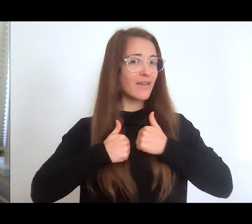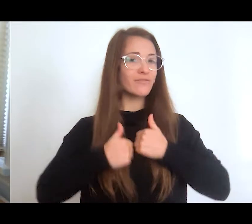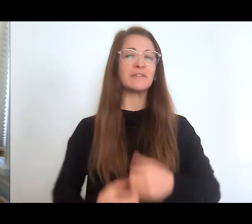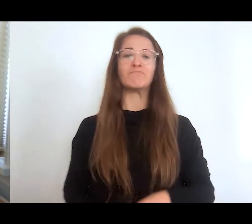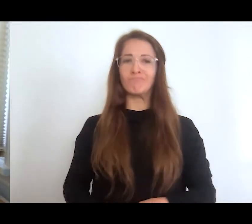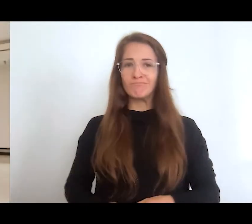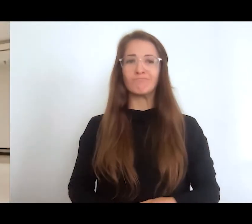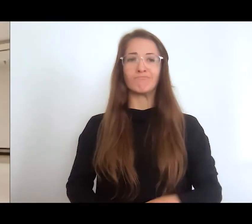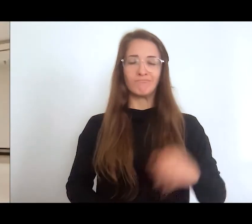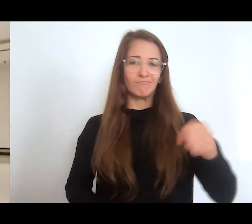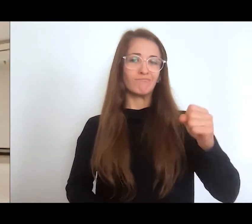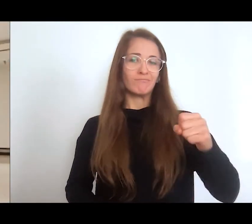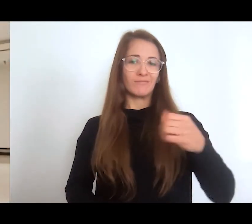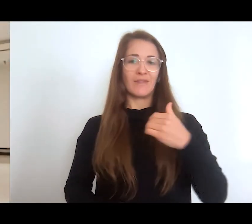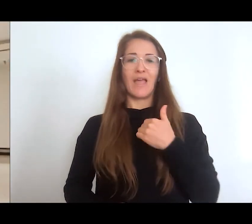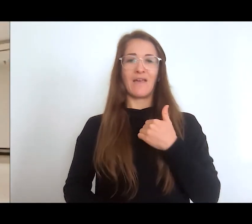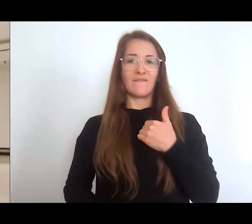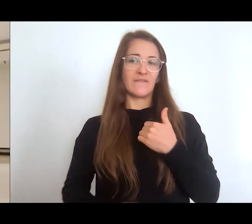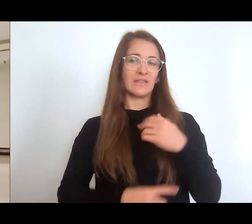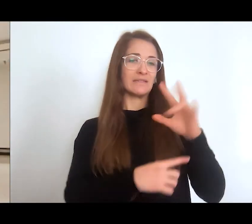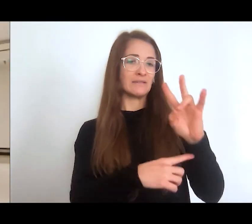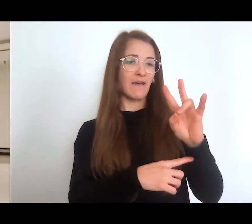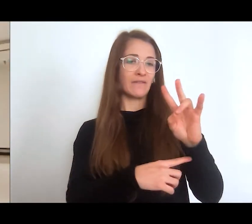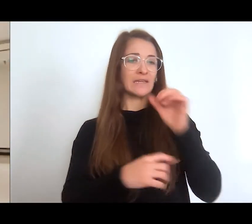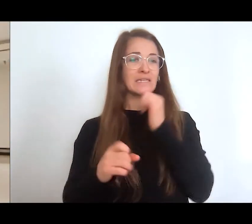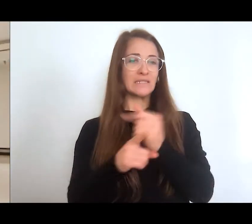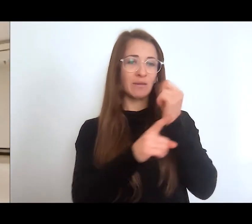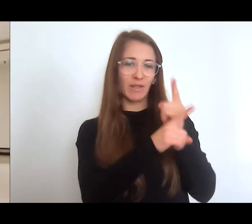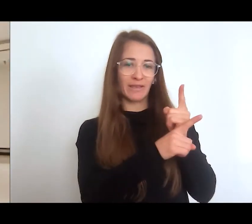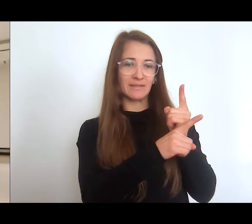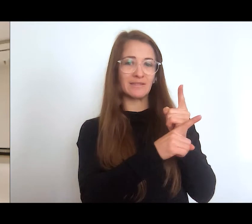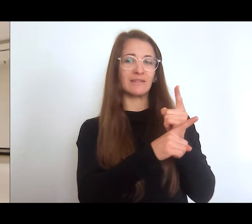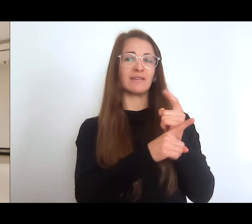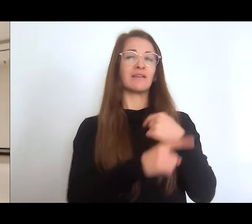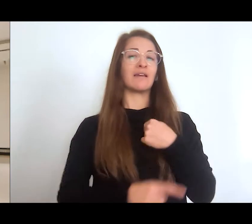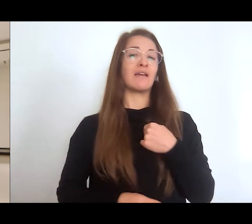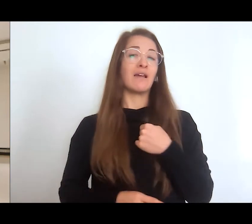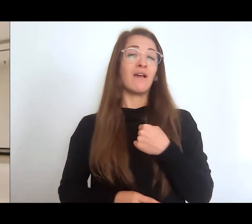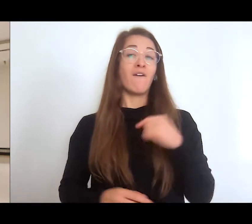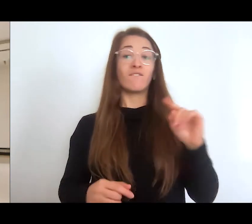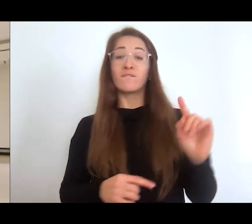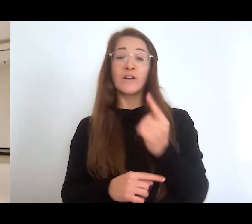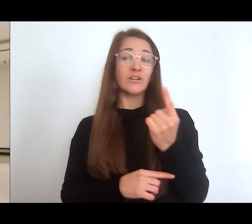INFLUENCES IN YOUR LIFE? YEAH, I MEAN, I HAVE SEVEN